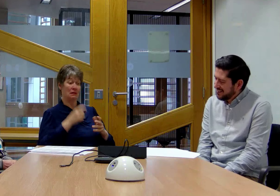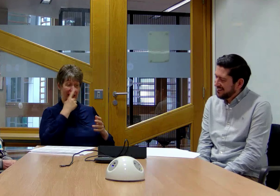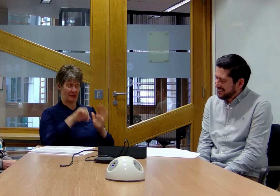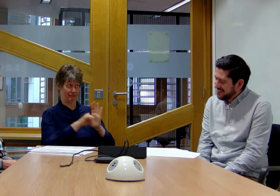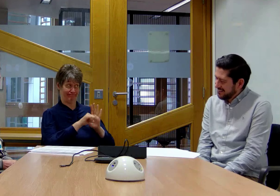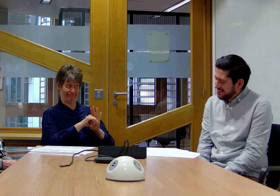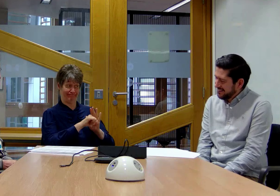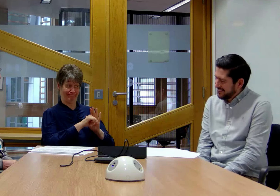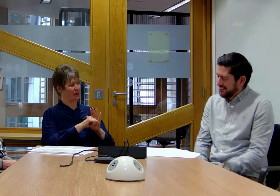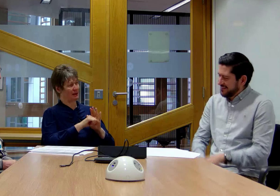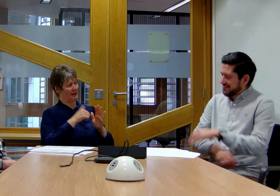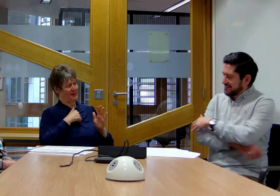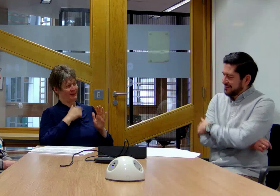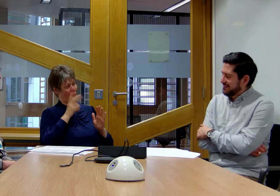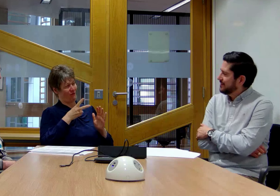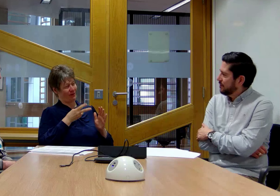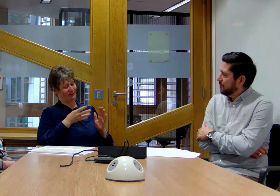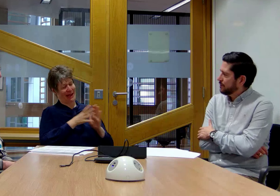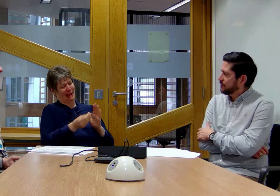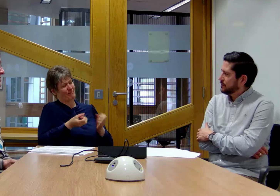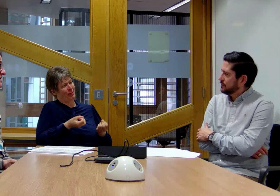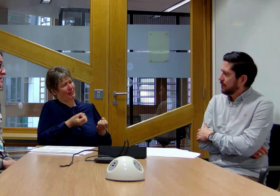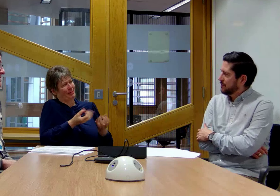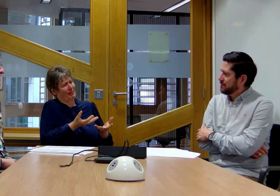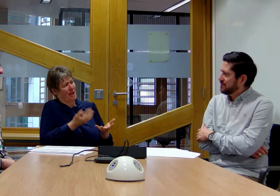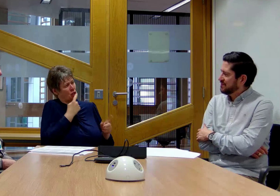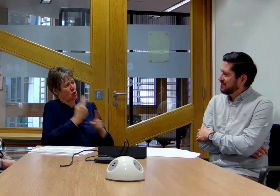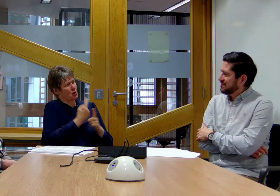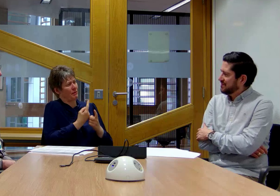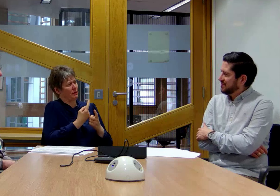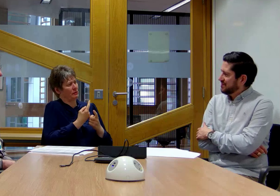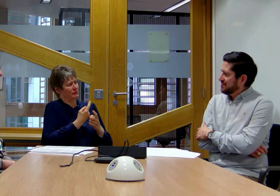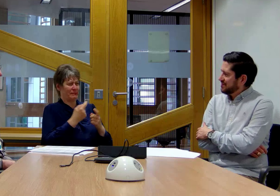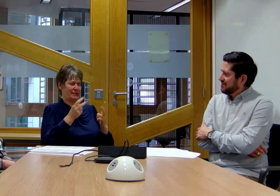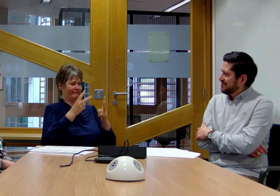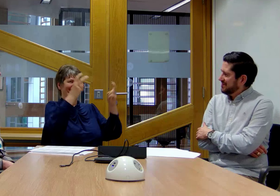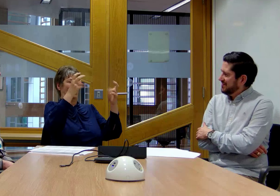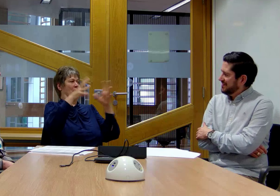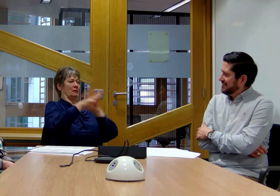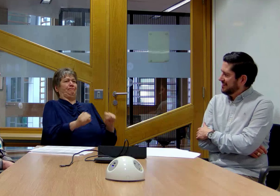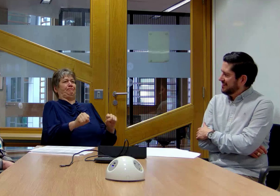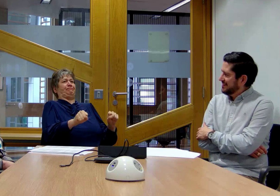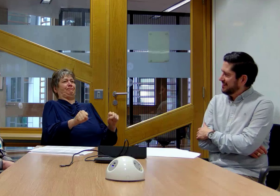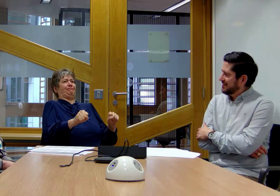It can be difficult and the example I quite often give to people is about taboo subjects